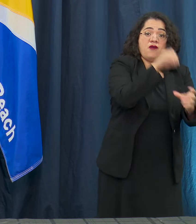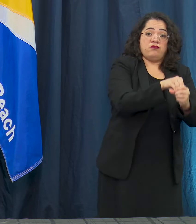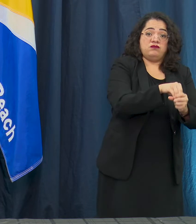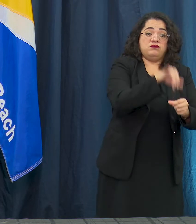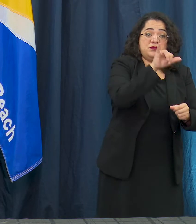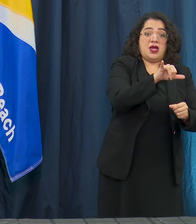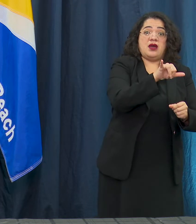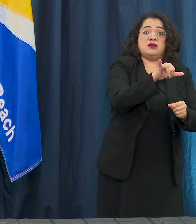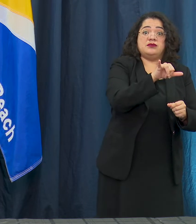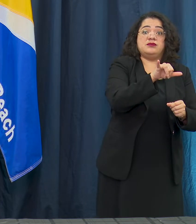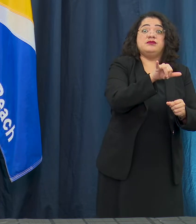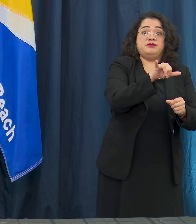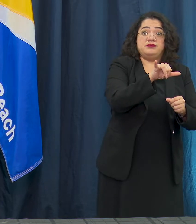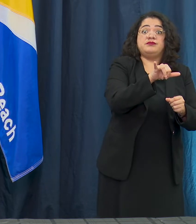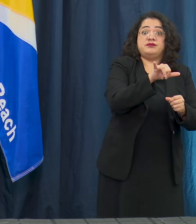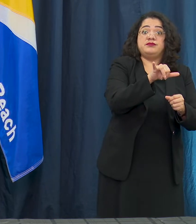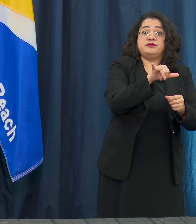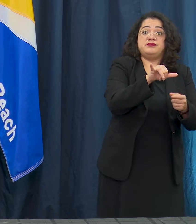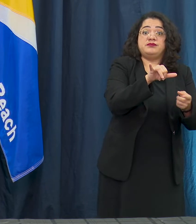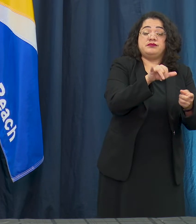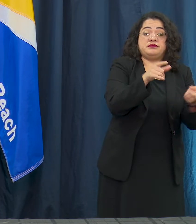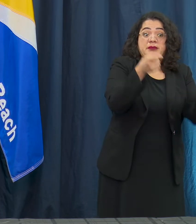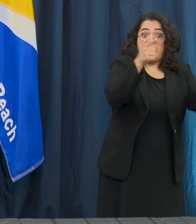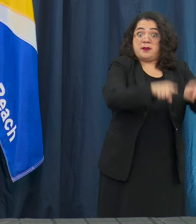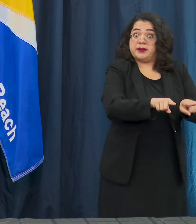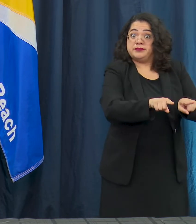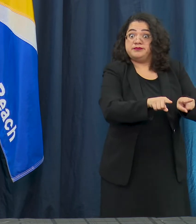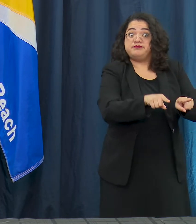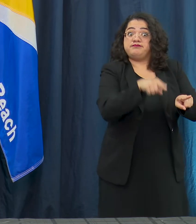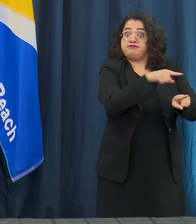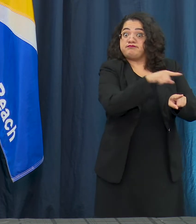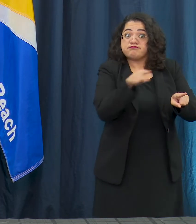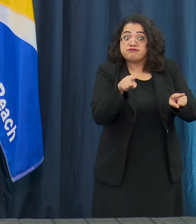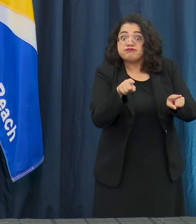ensuring that the health orders being